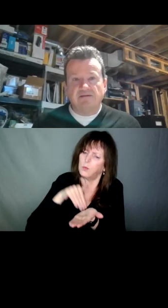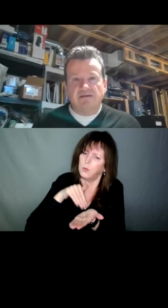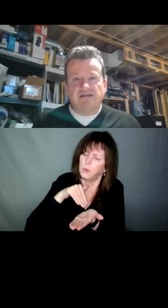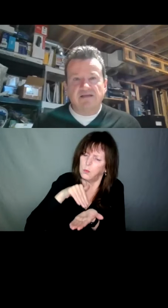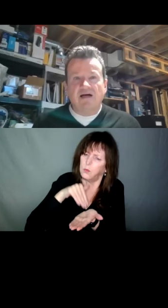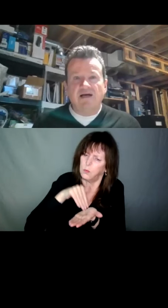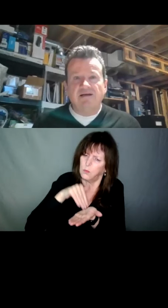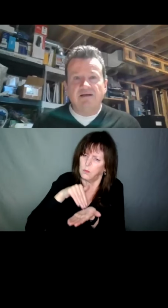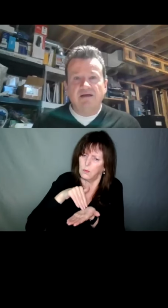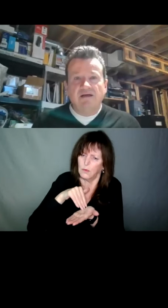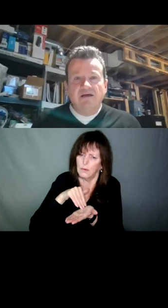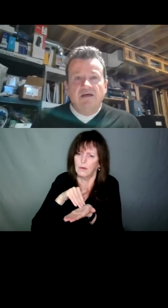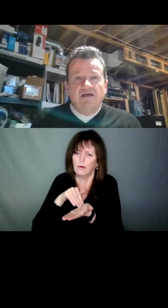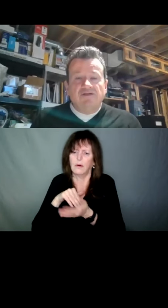Regents and homebound, contact your medical doctor providing